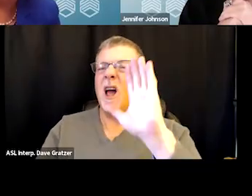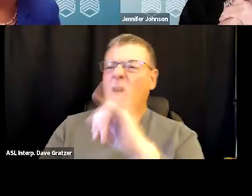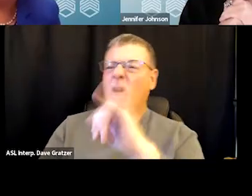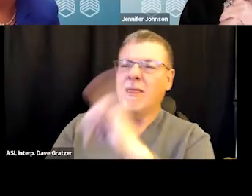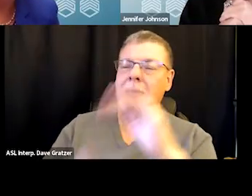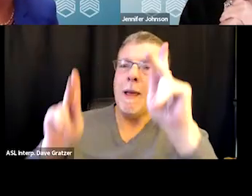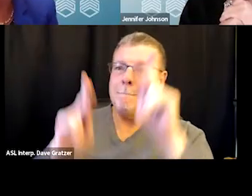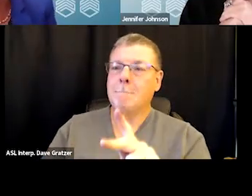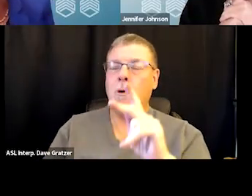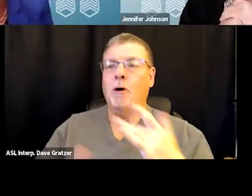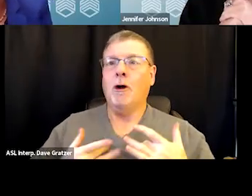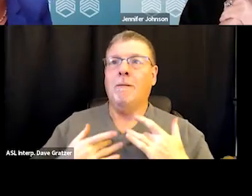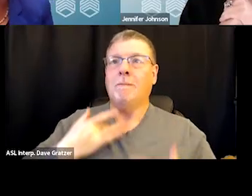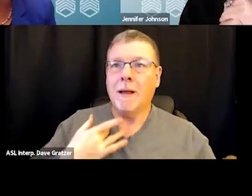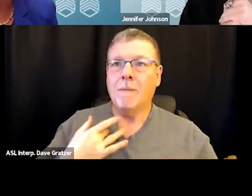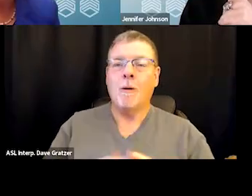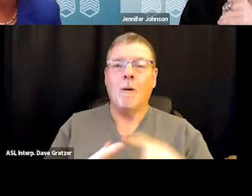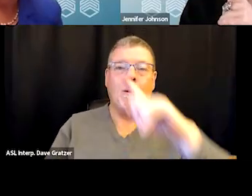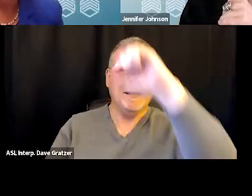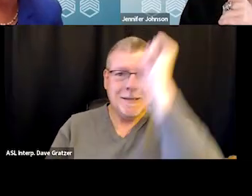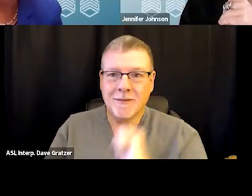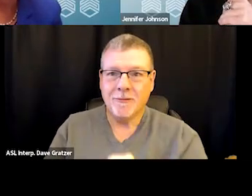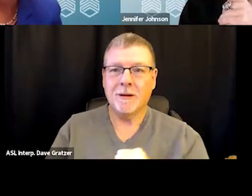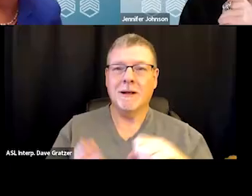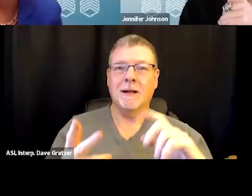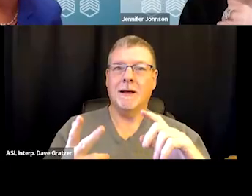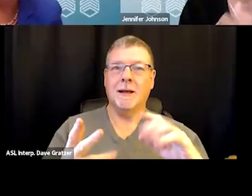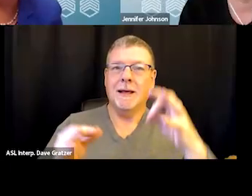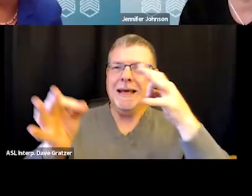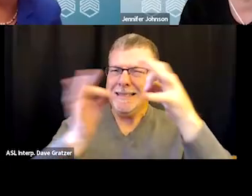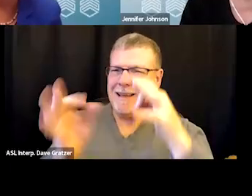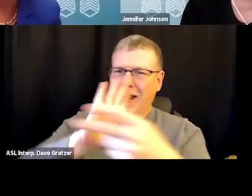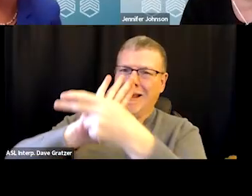a bipolar or a schizophrenic," or, um, defining them by their diagnosis.